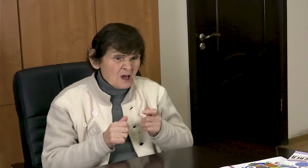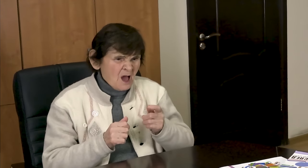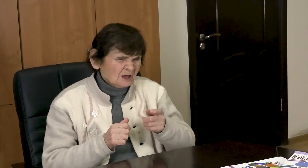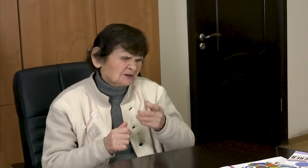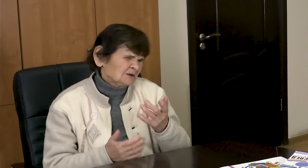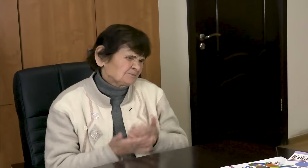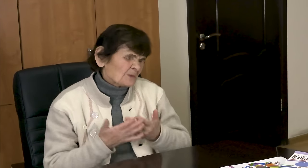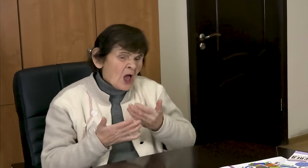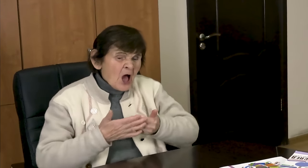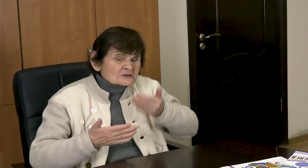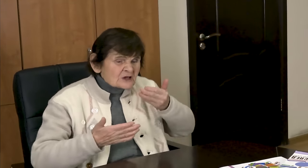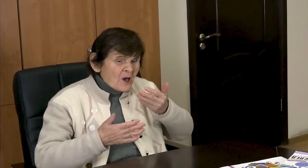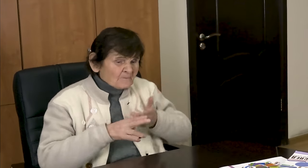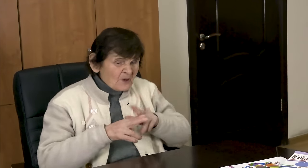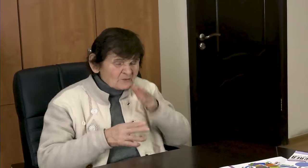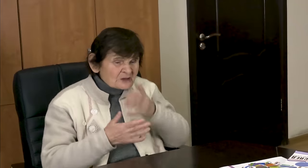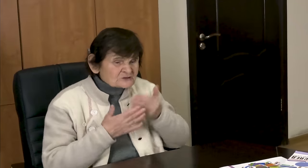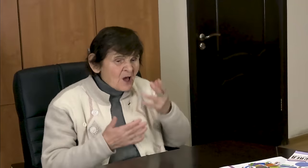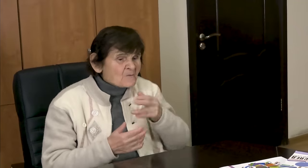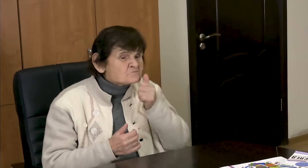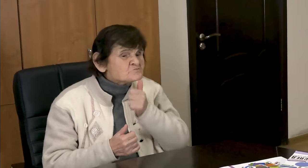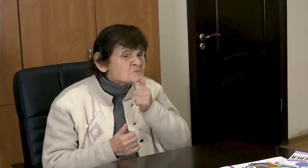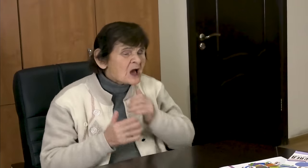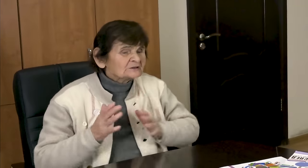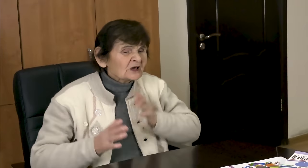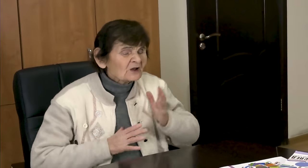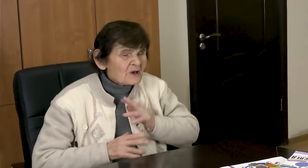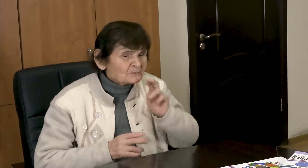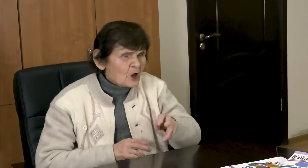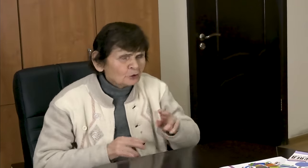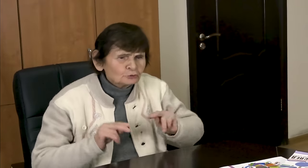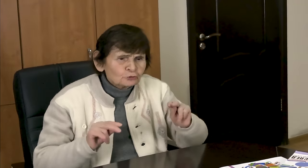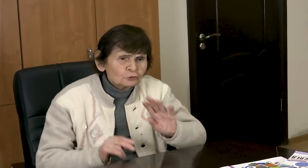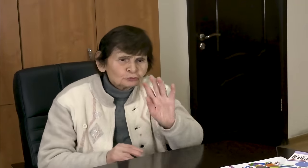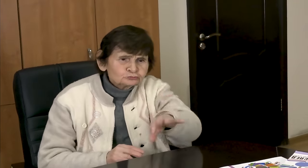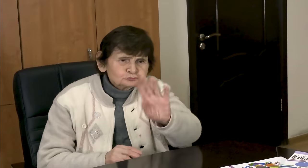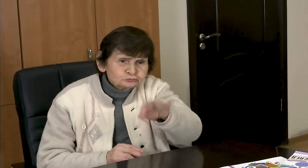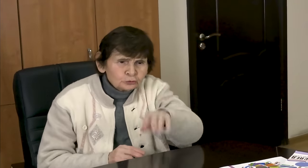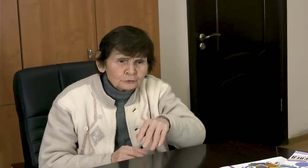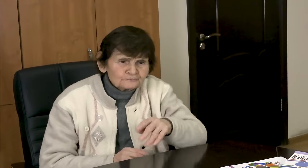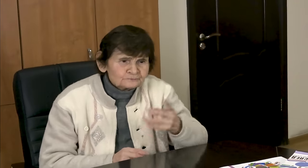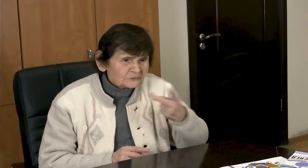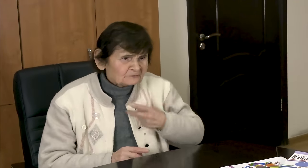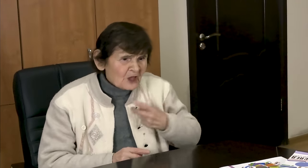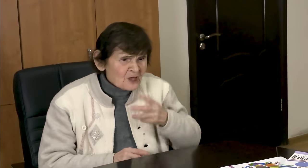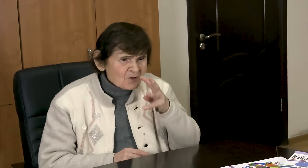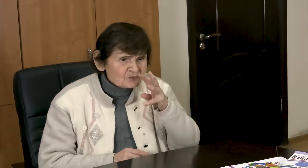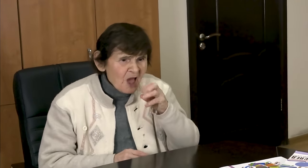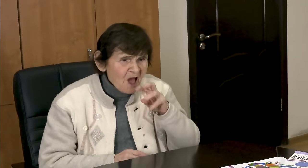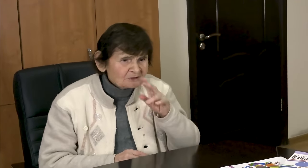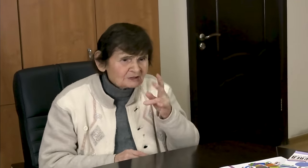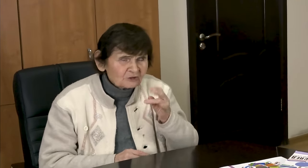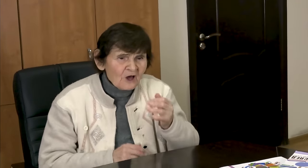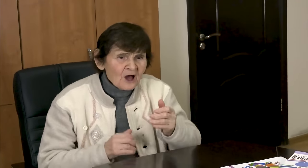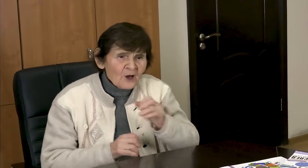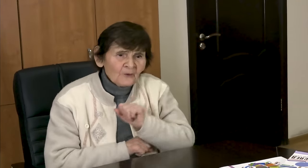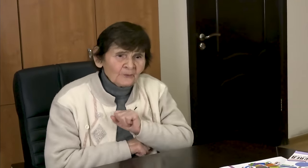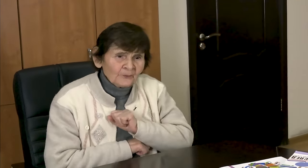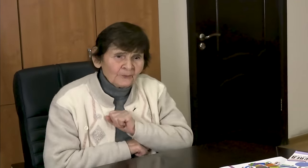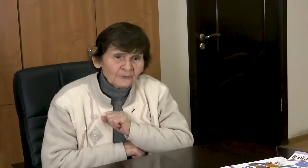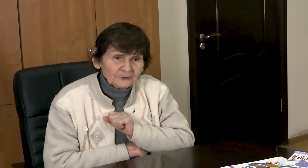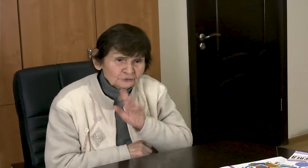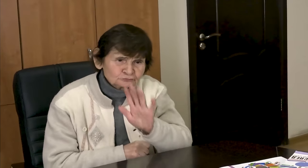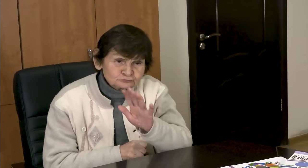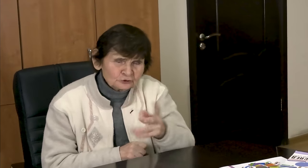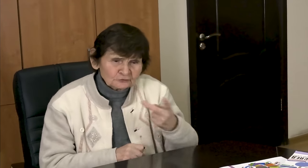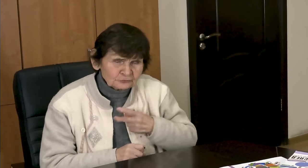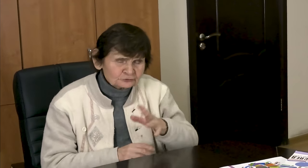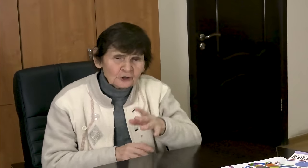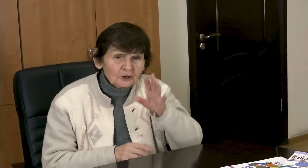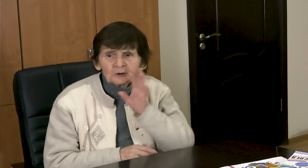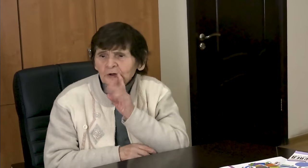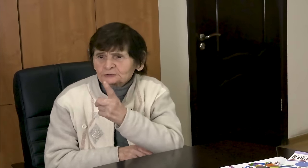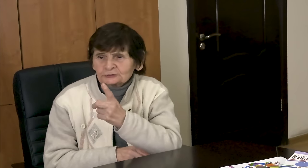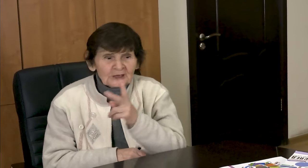Before the competition, I wanted to train, but my coach forbade me and V. Melnikova from doing this: “You need to rest properly.”